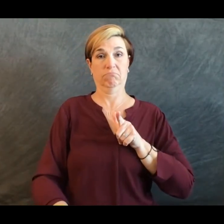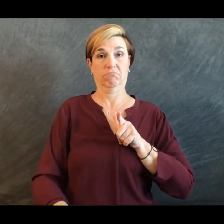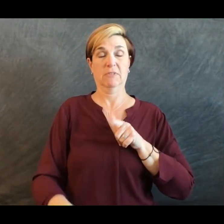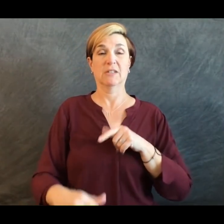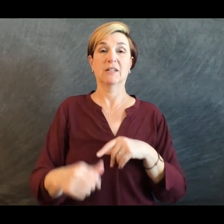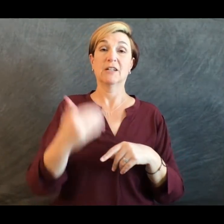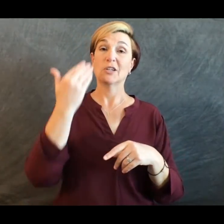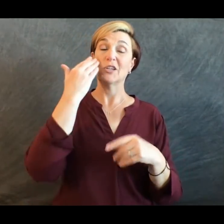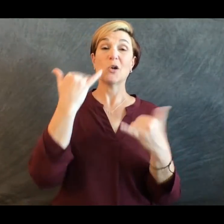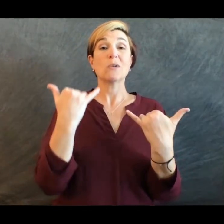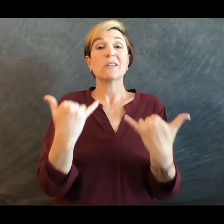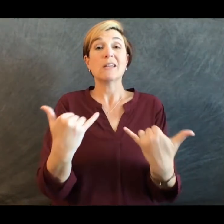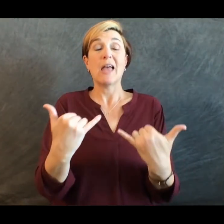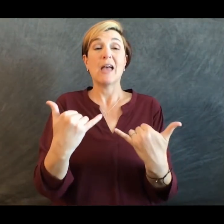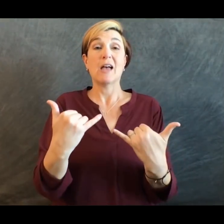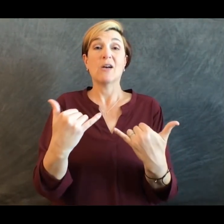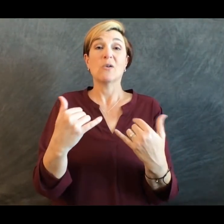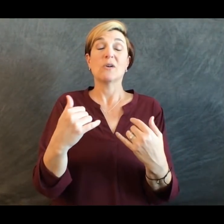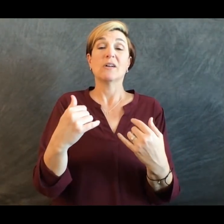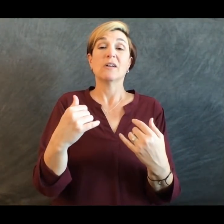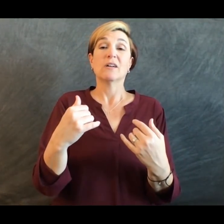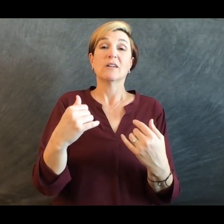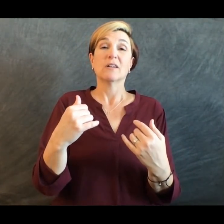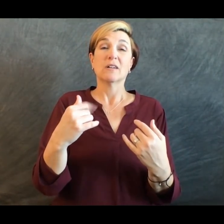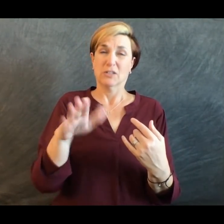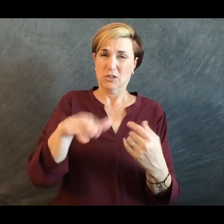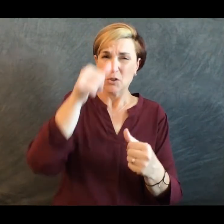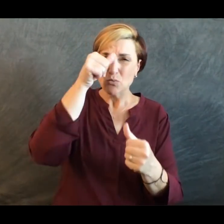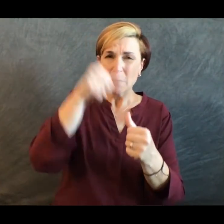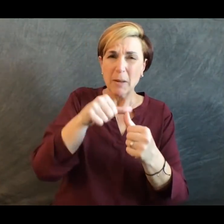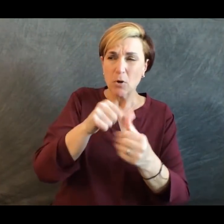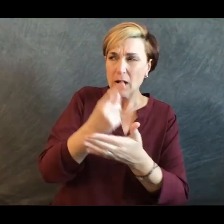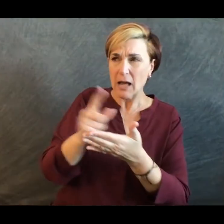spoke about last weekend in which we what actually was predicted to happen